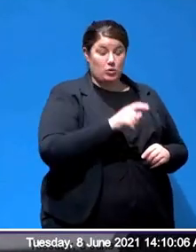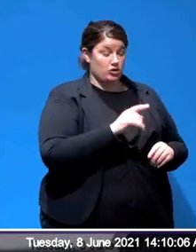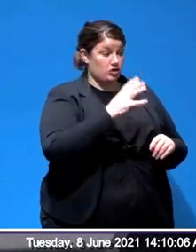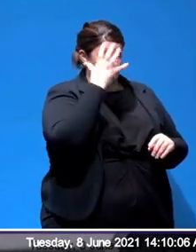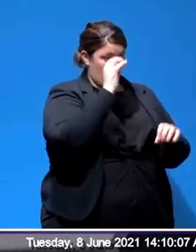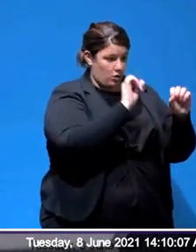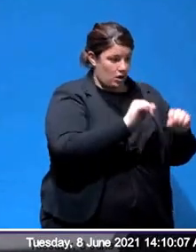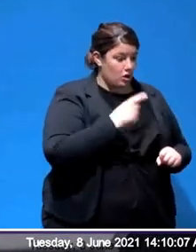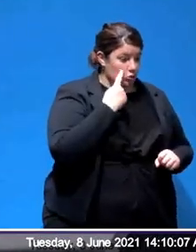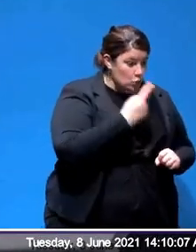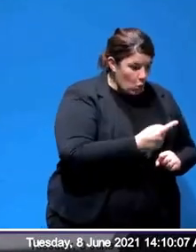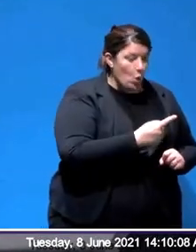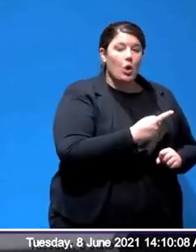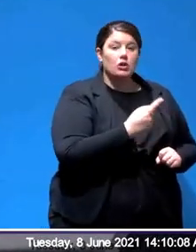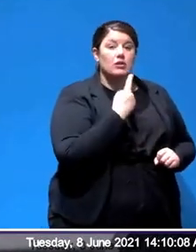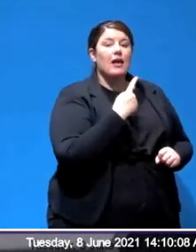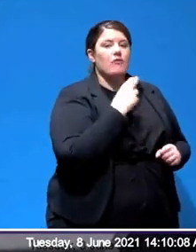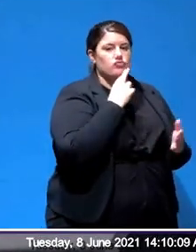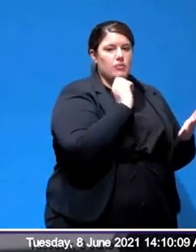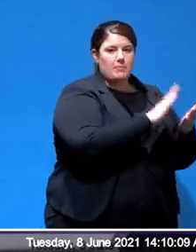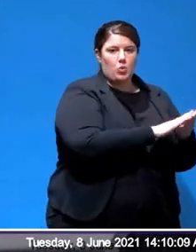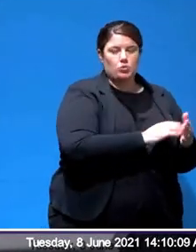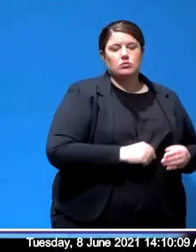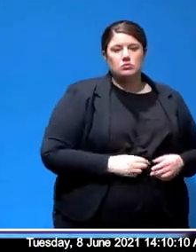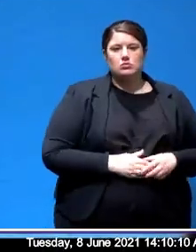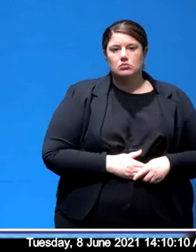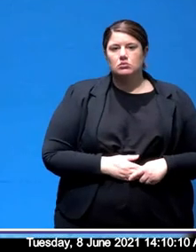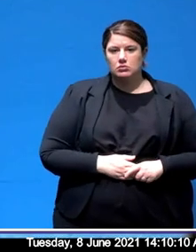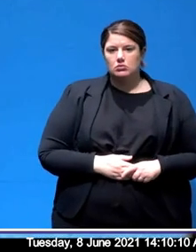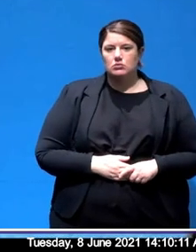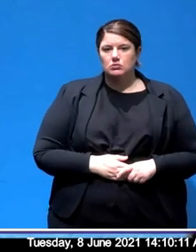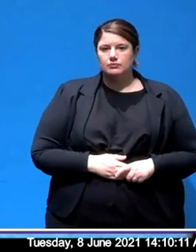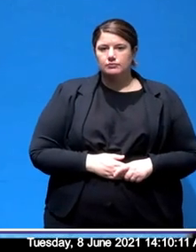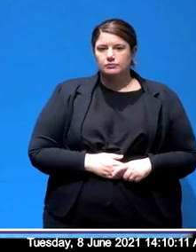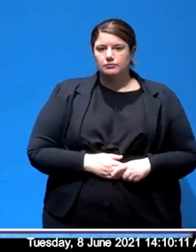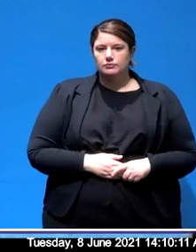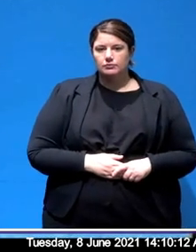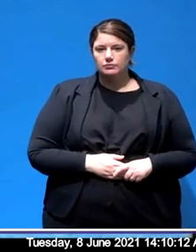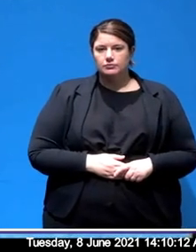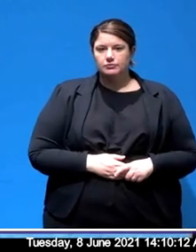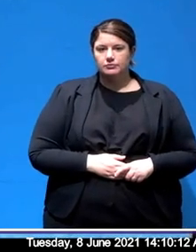and reporting it. This is ultimately the bruising, as I understand it, that led